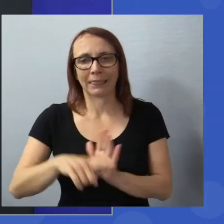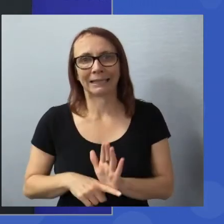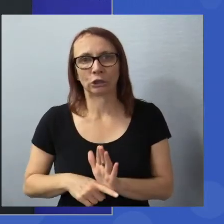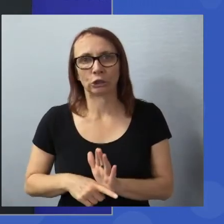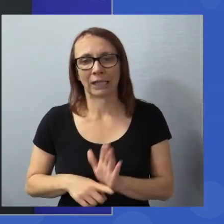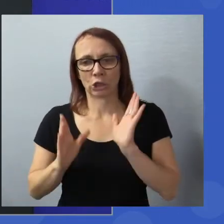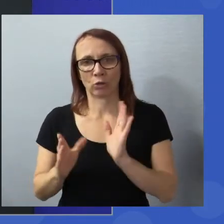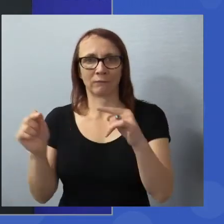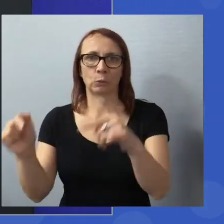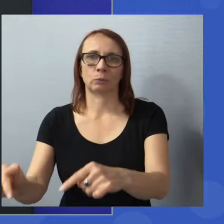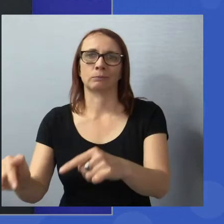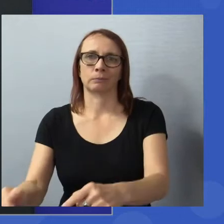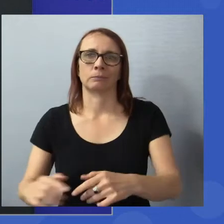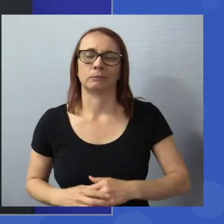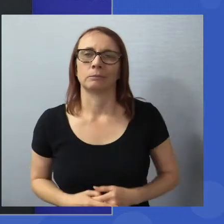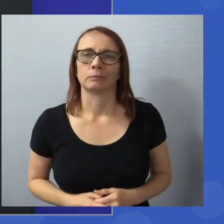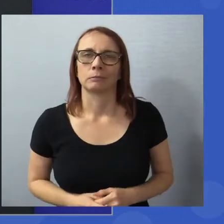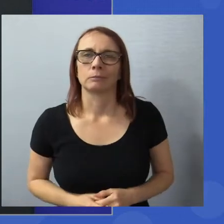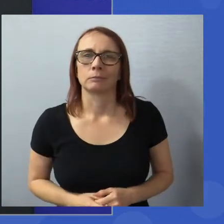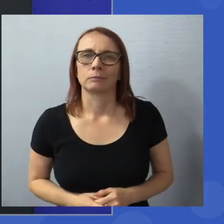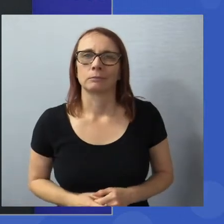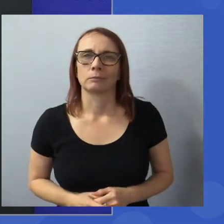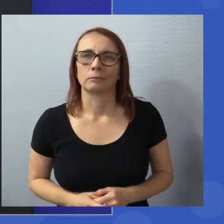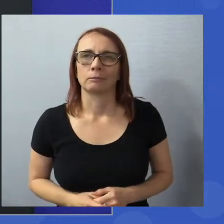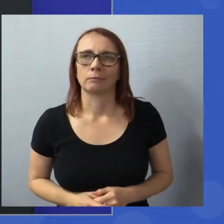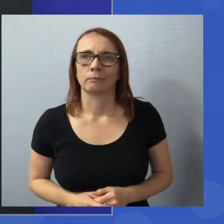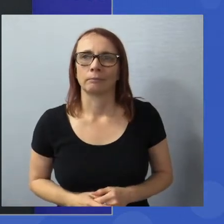a primary legislature for that but that says an account of despair that are